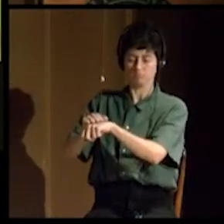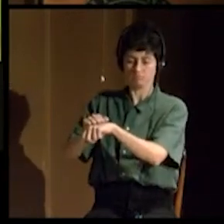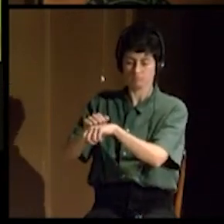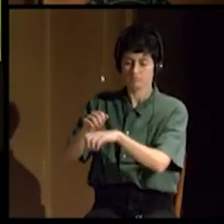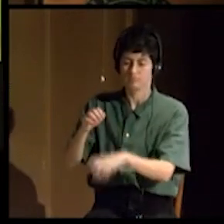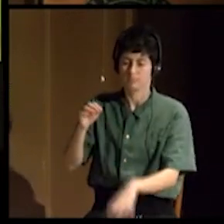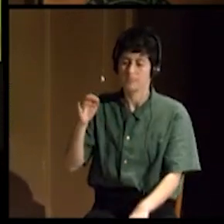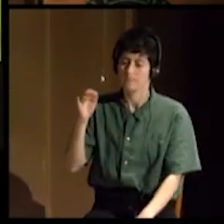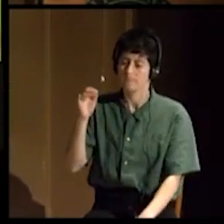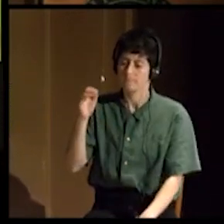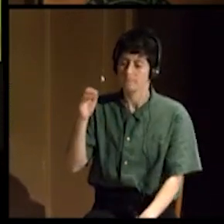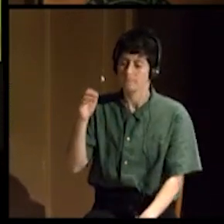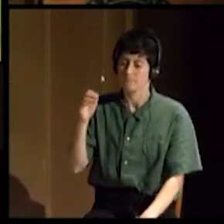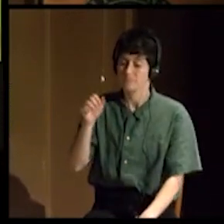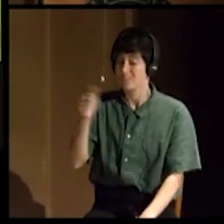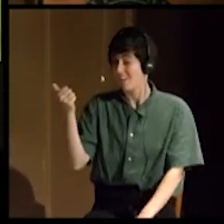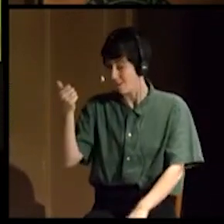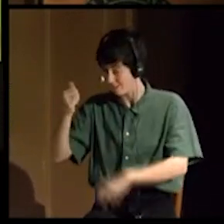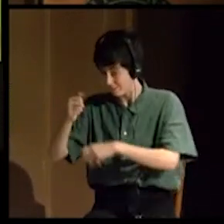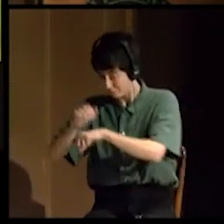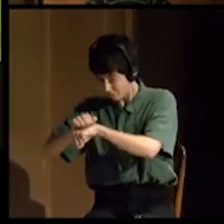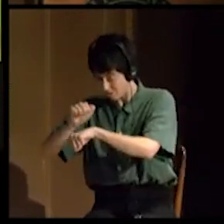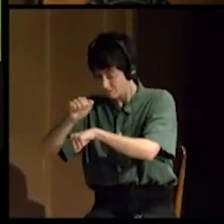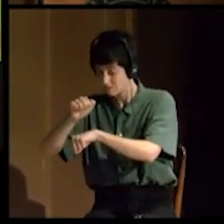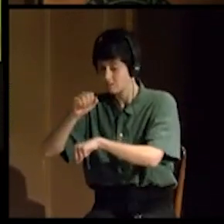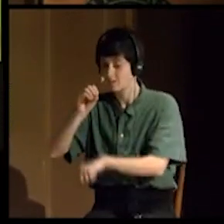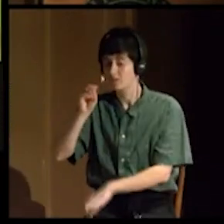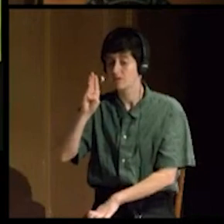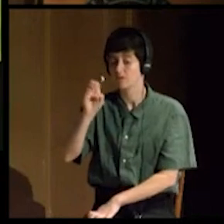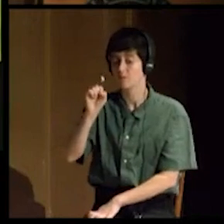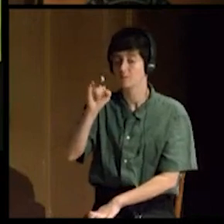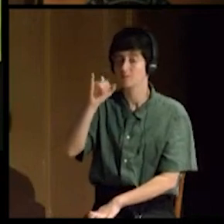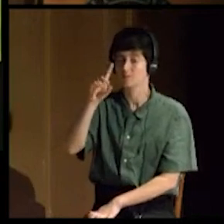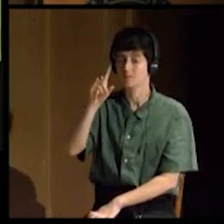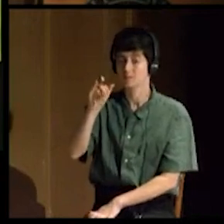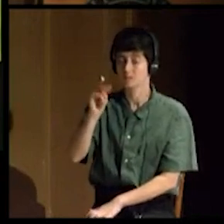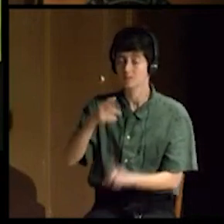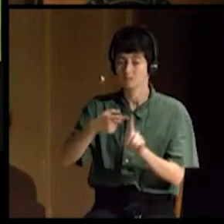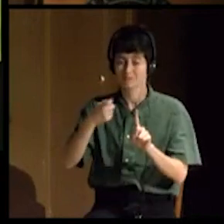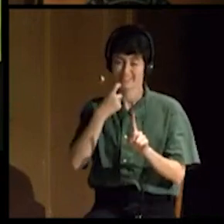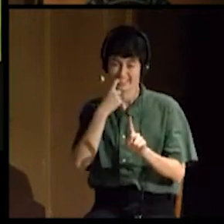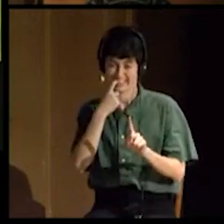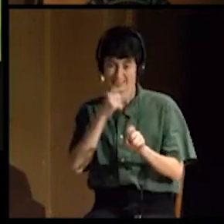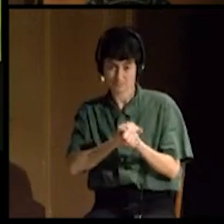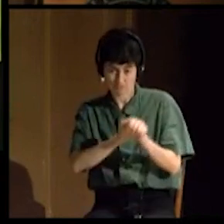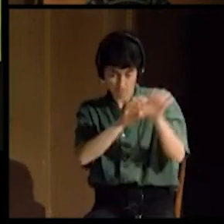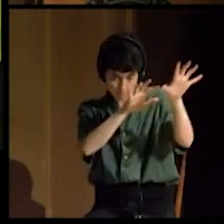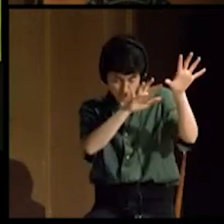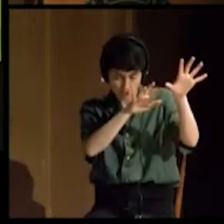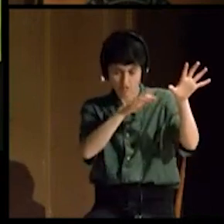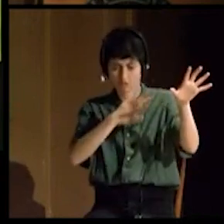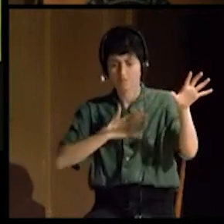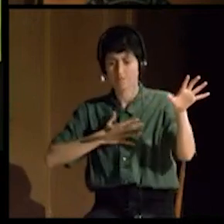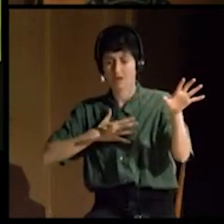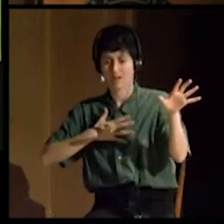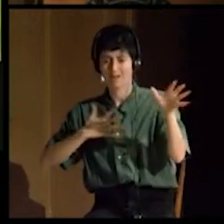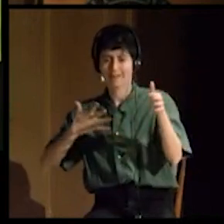and these were samples that I worked on as part of my Buck fellowship. And they have the almost exactly the same composition as the aplite dikes.